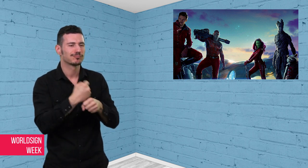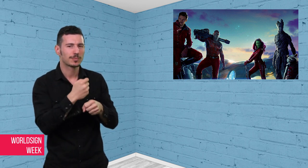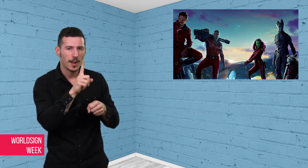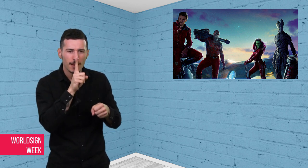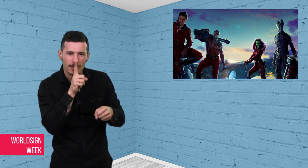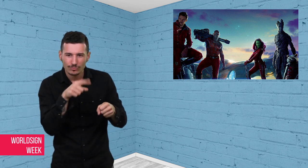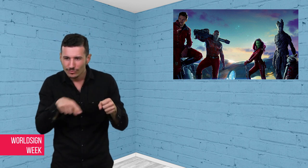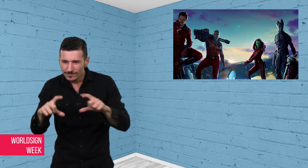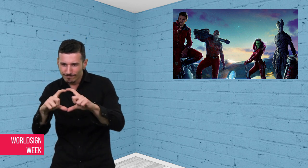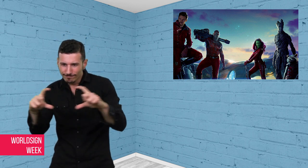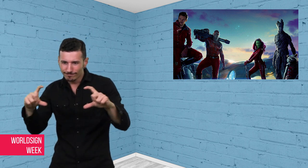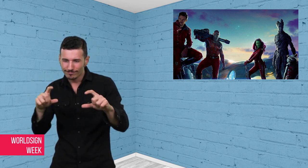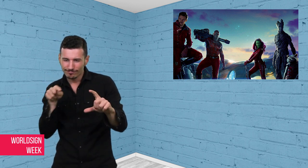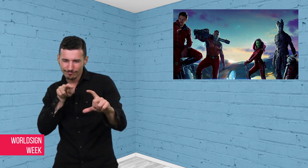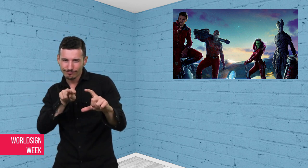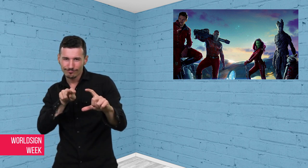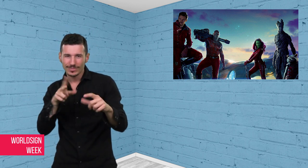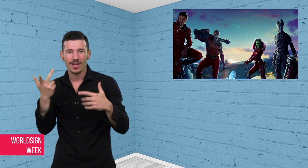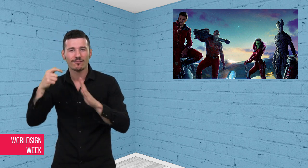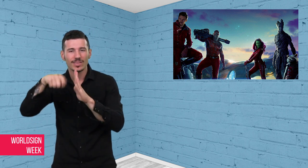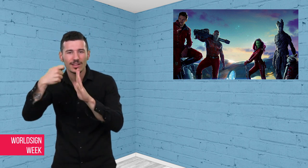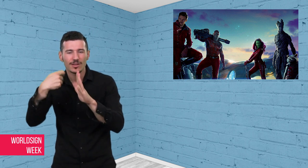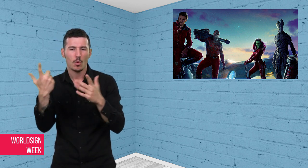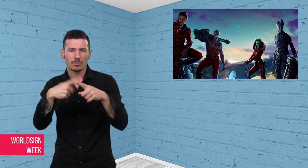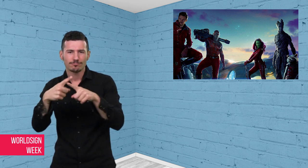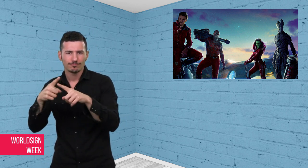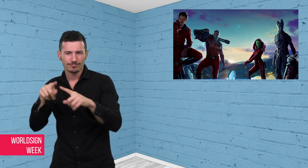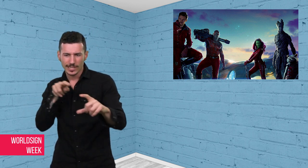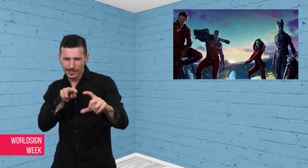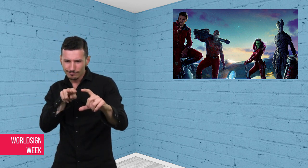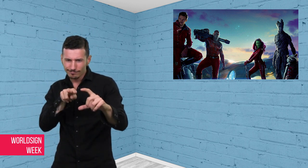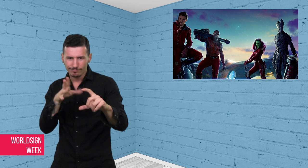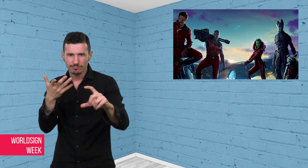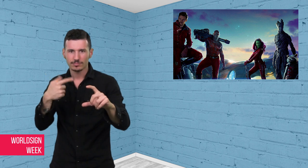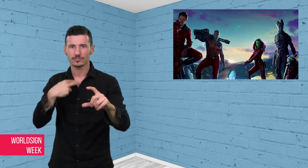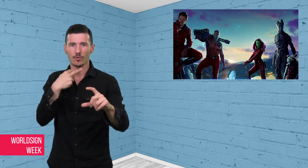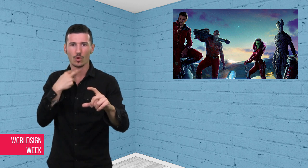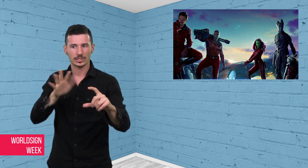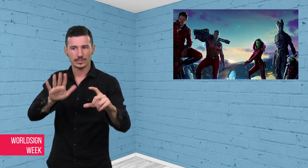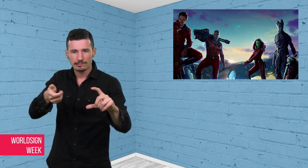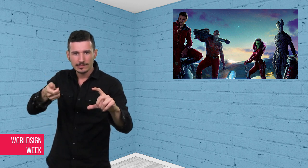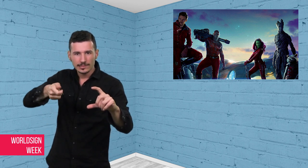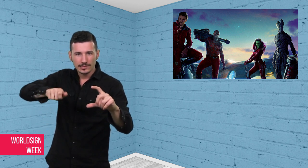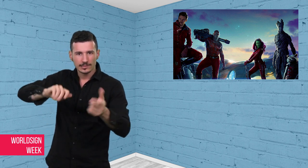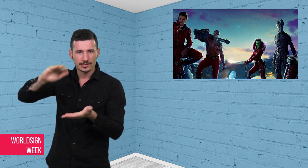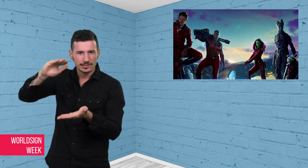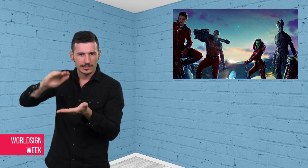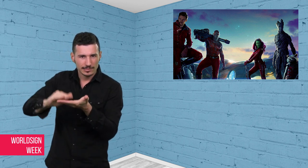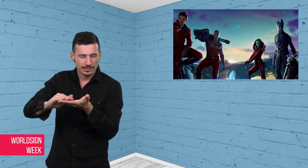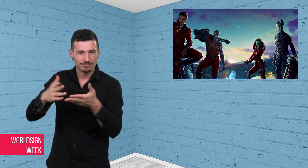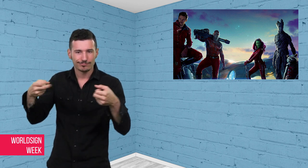and read the subtitles instead without